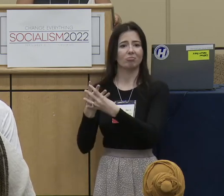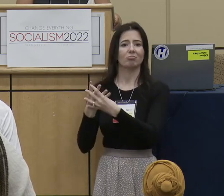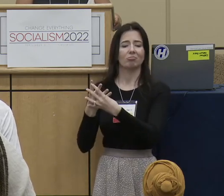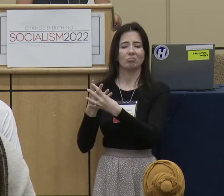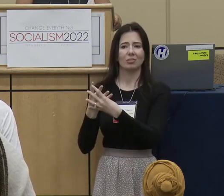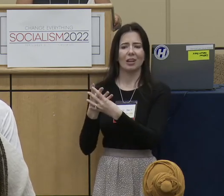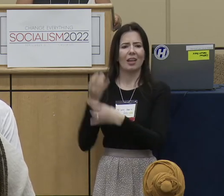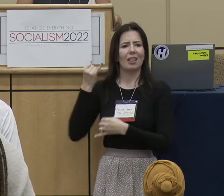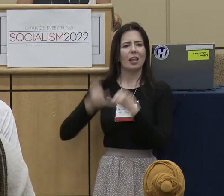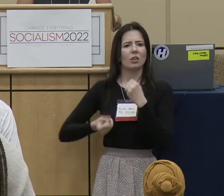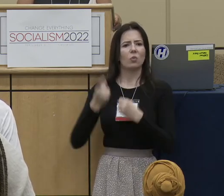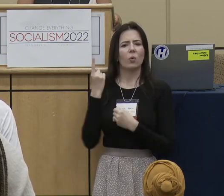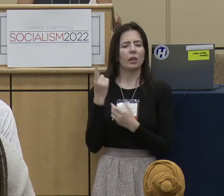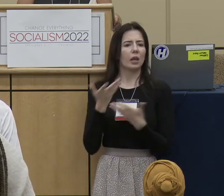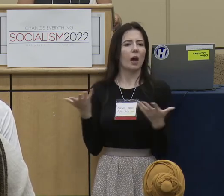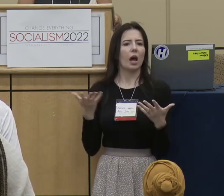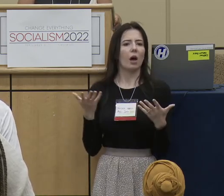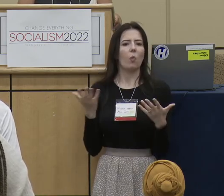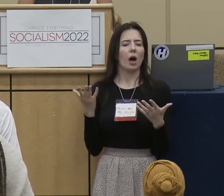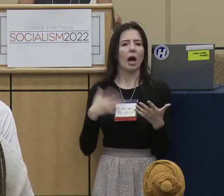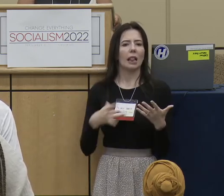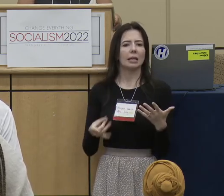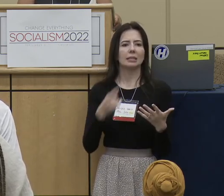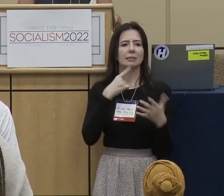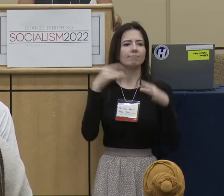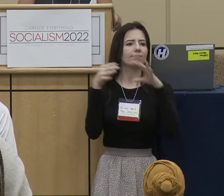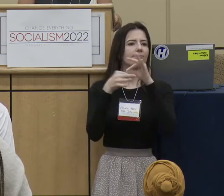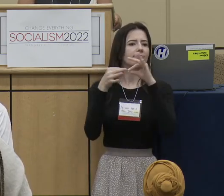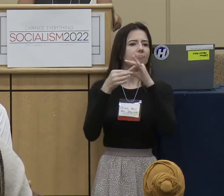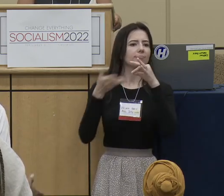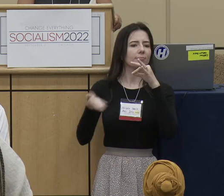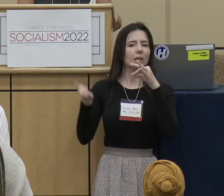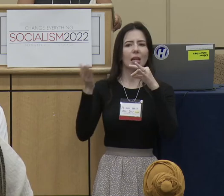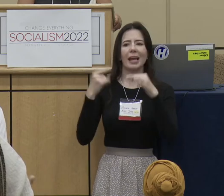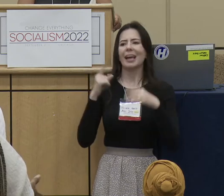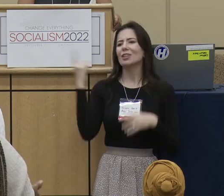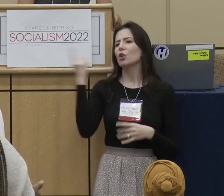ing this issue that's affecting more than 140,000 individuals that are incarcerated. Lastly, one thing I would like